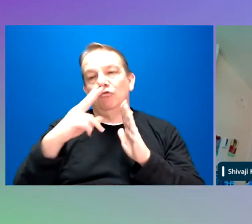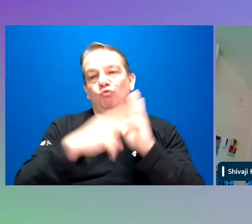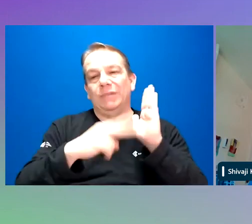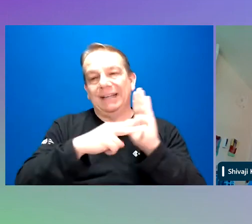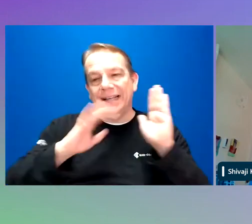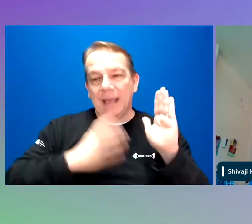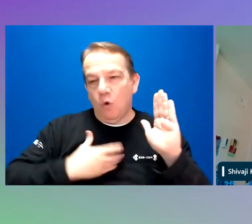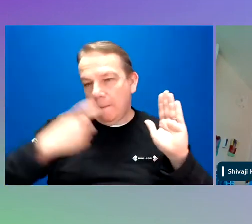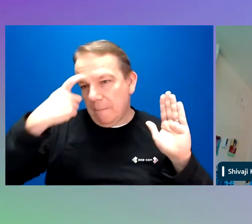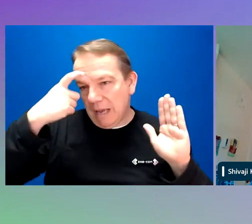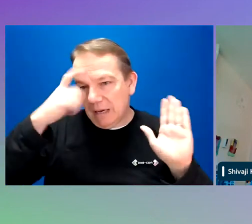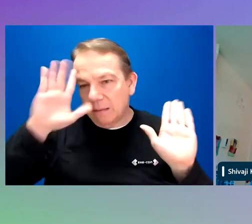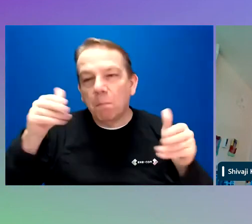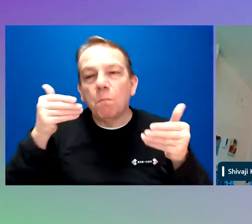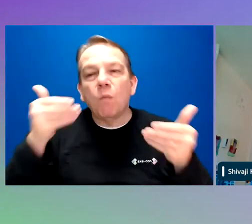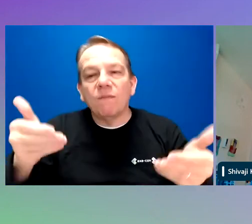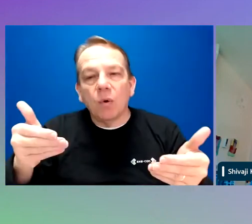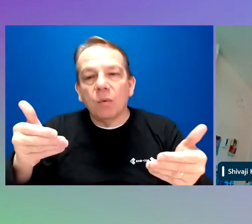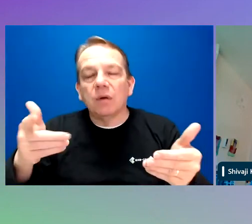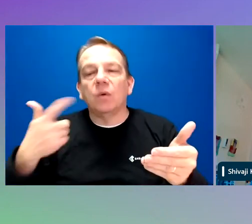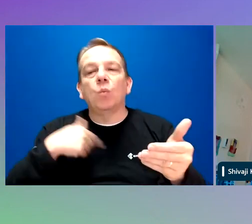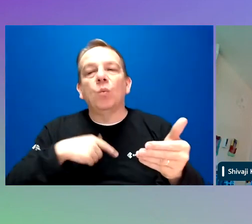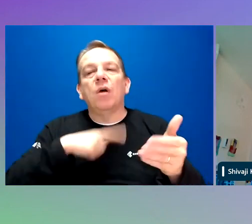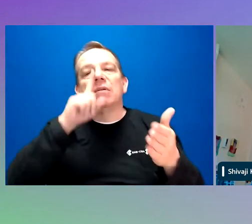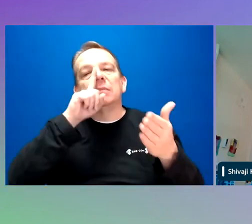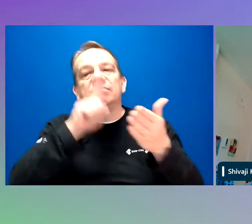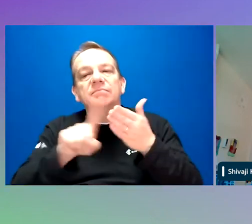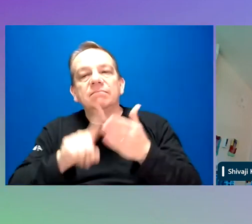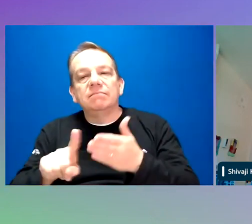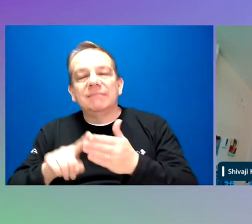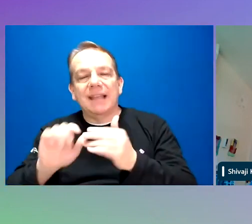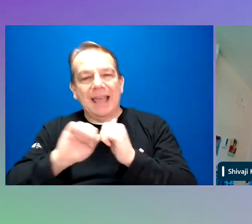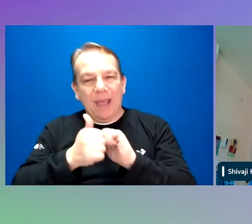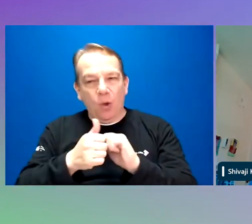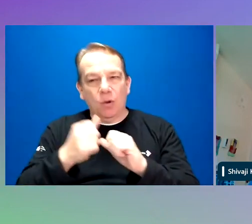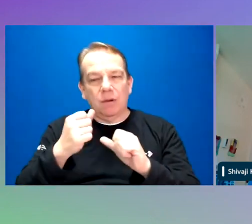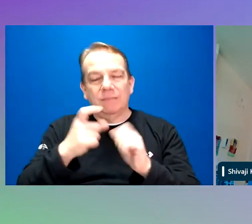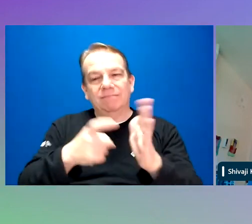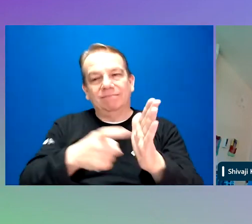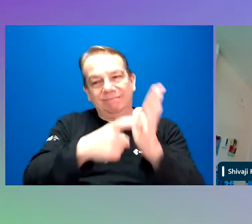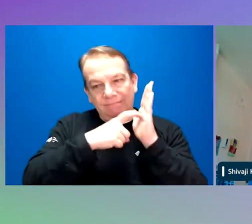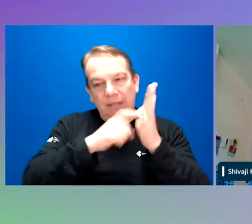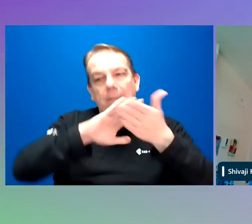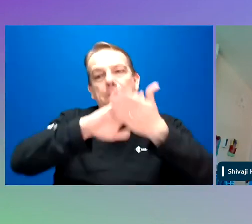forward. Um we are we are exploring how to make them